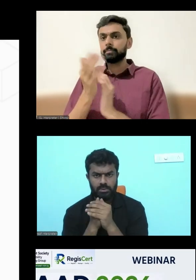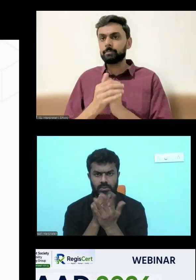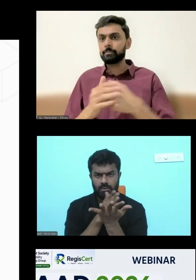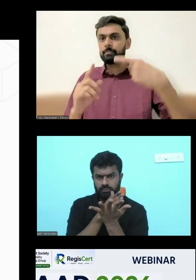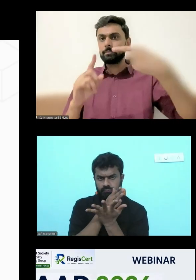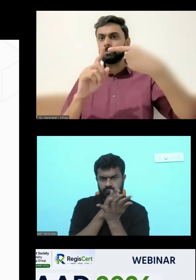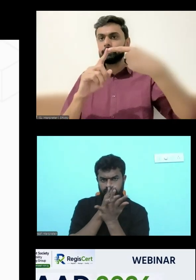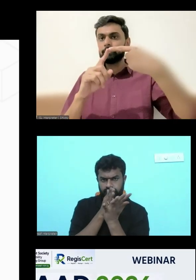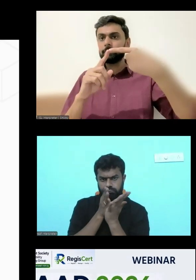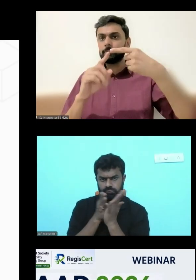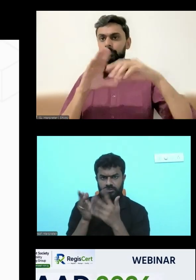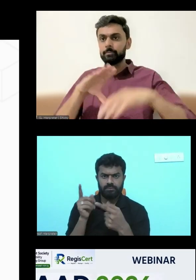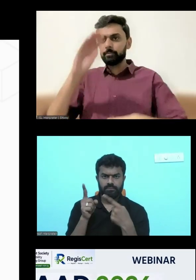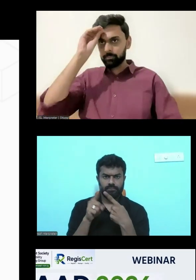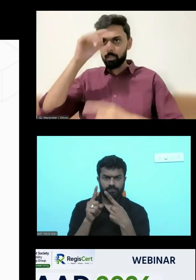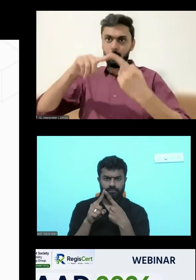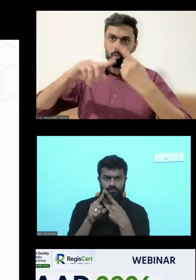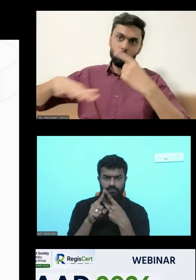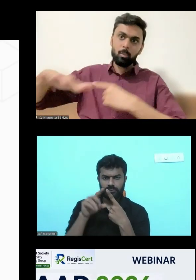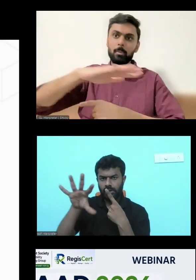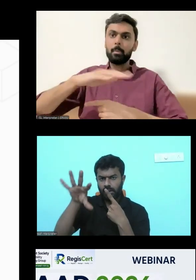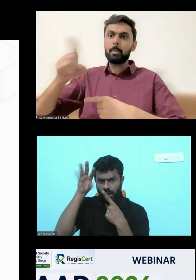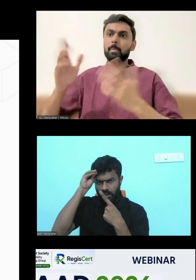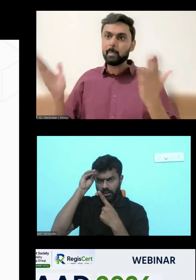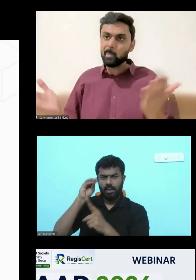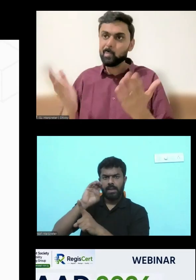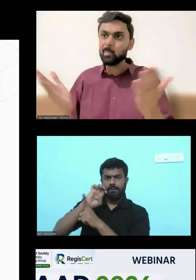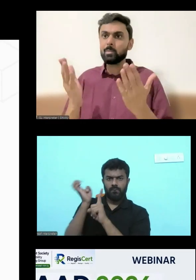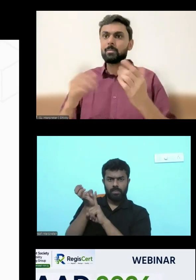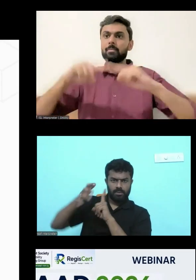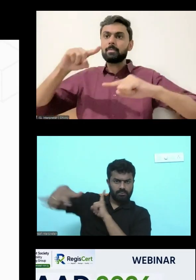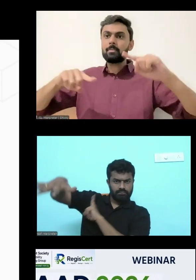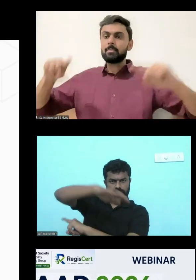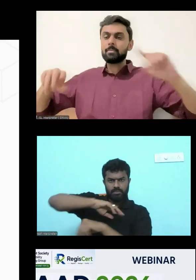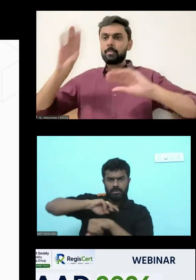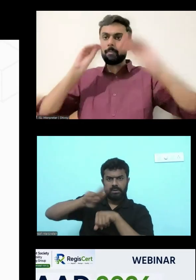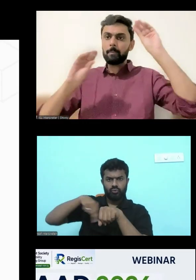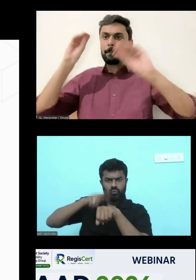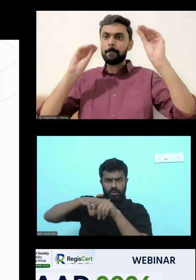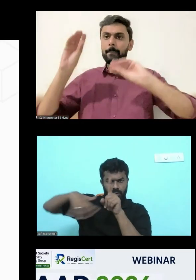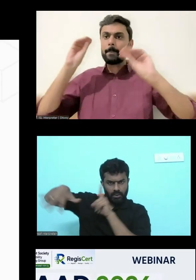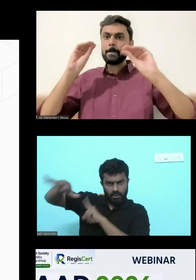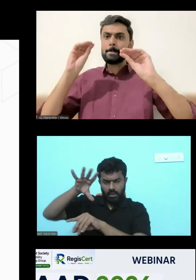That enables diverse learners to customize their learning platform.